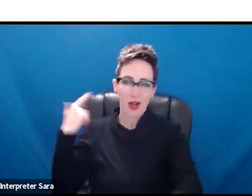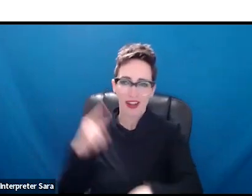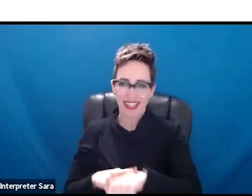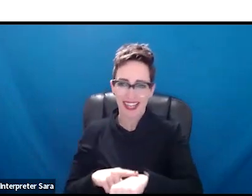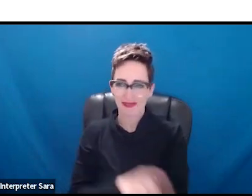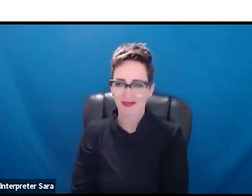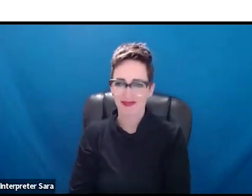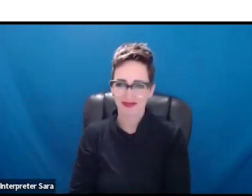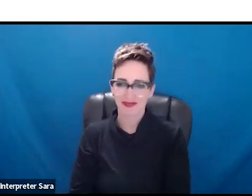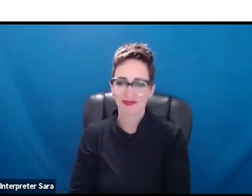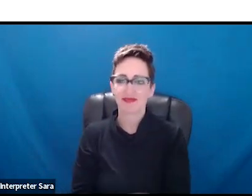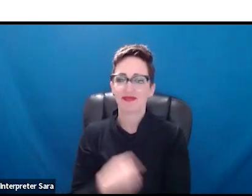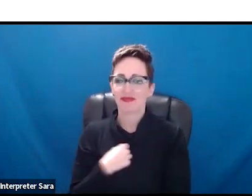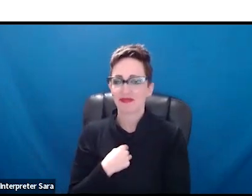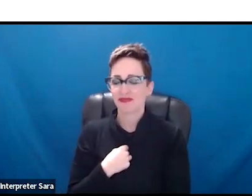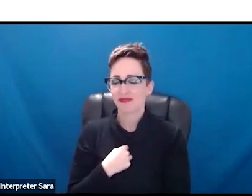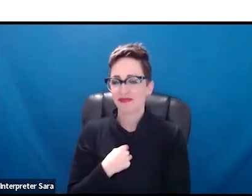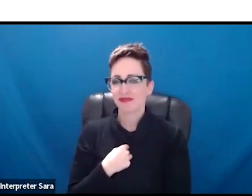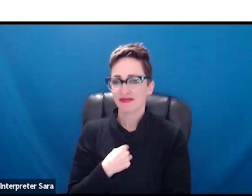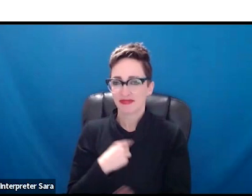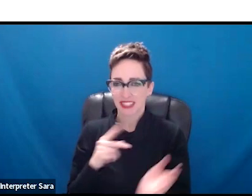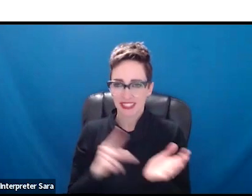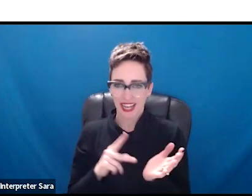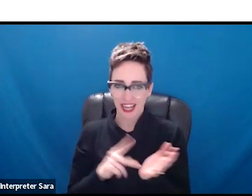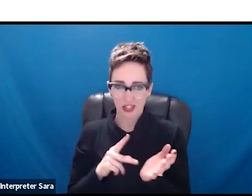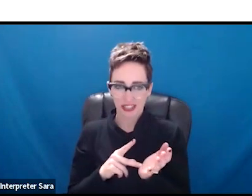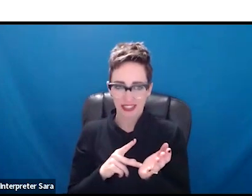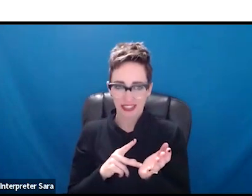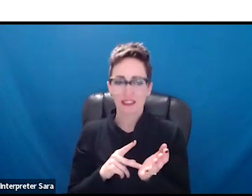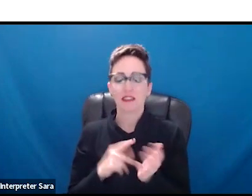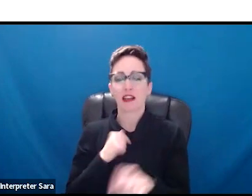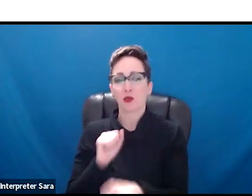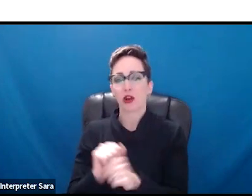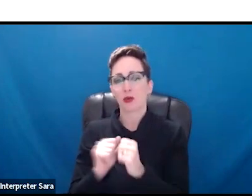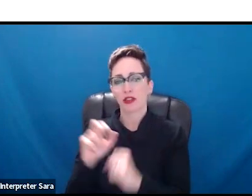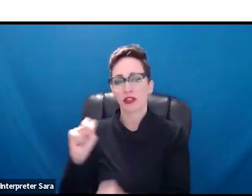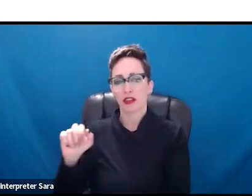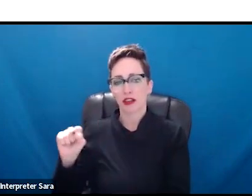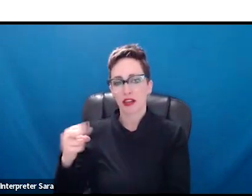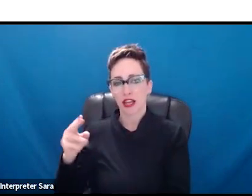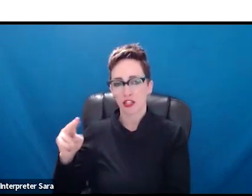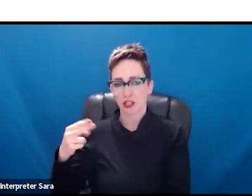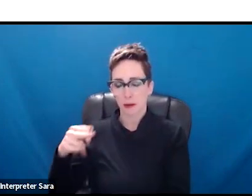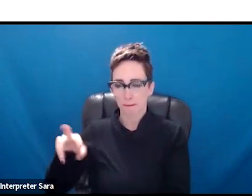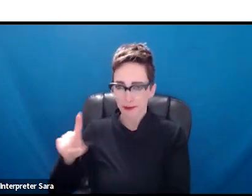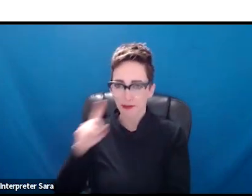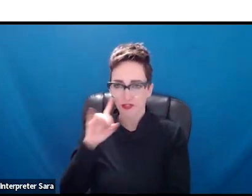I'm a psychiatrist and have been with NASMHPD eight and a half years and prior to that I was the commissioner in Maryland.